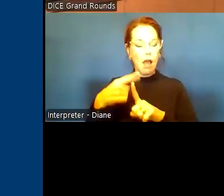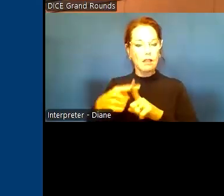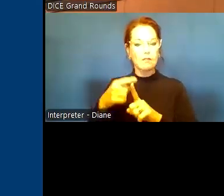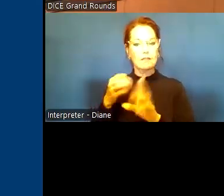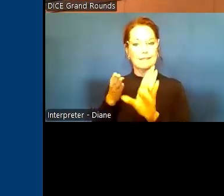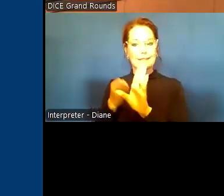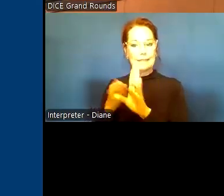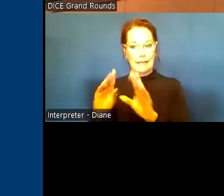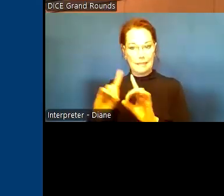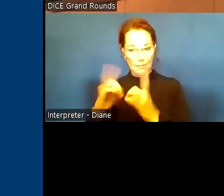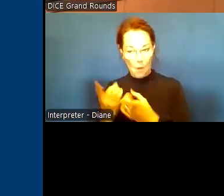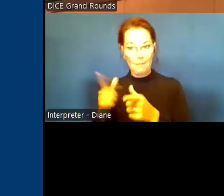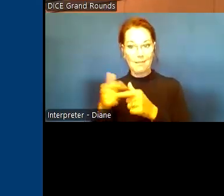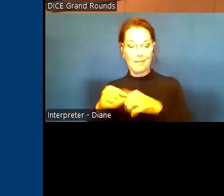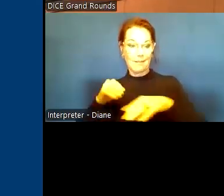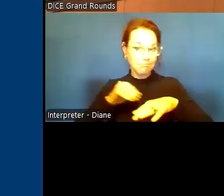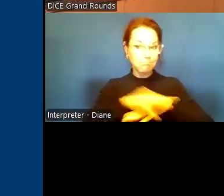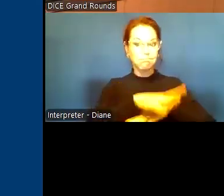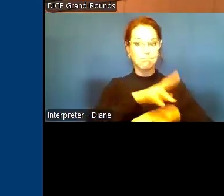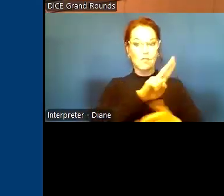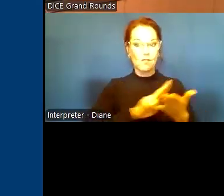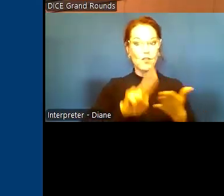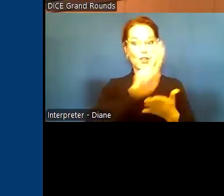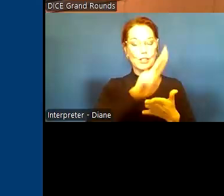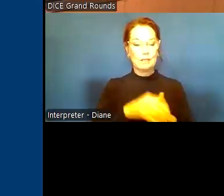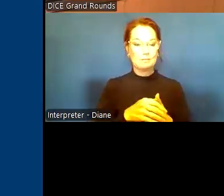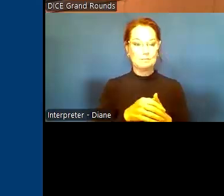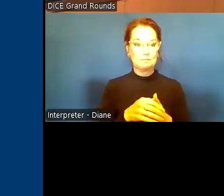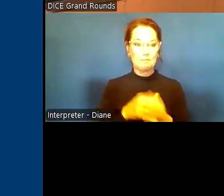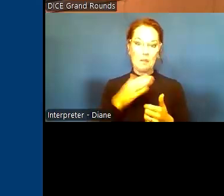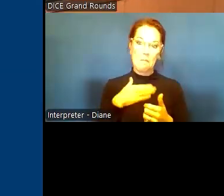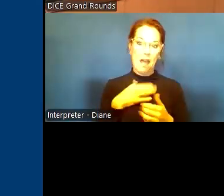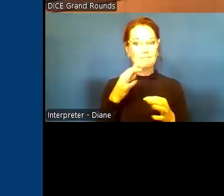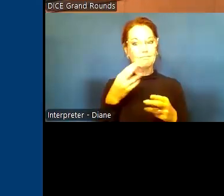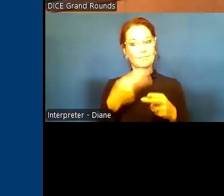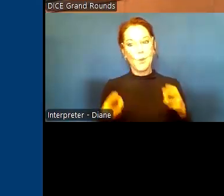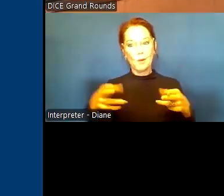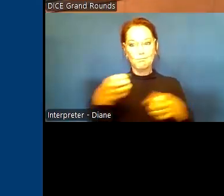that's kind of like my brief description of that any you wanted to elaborate on